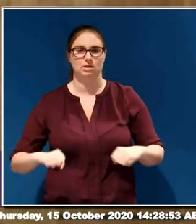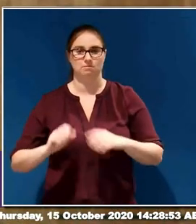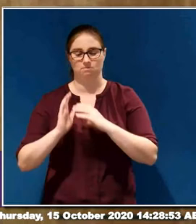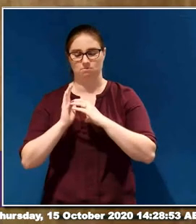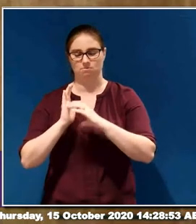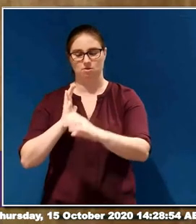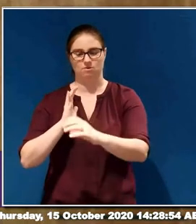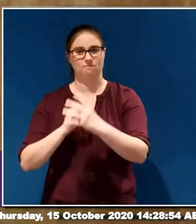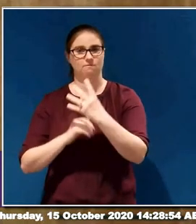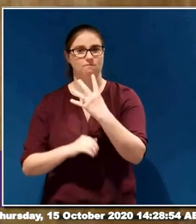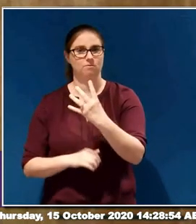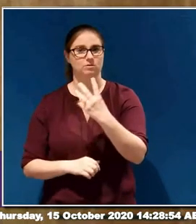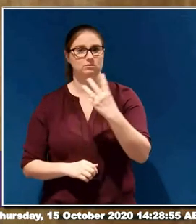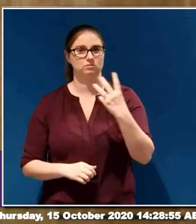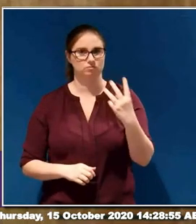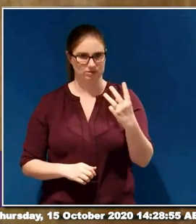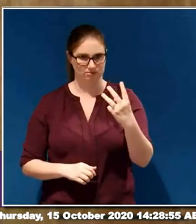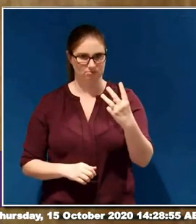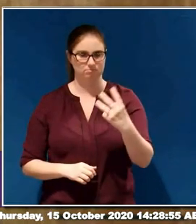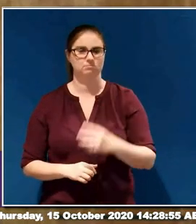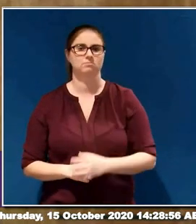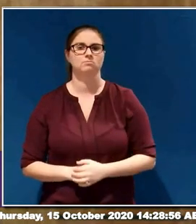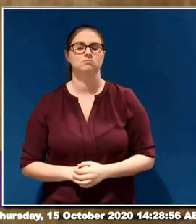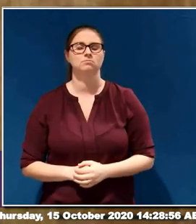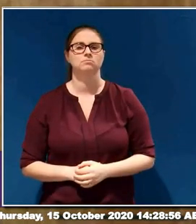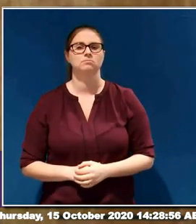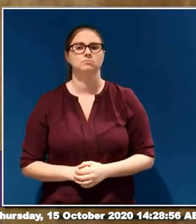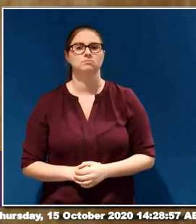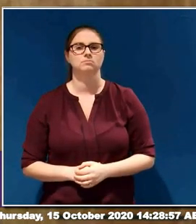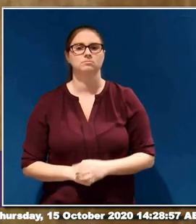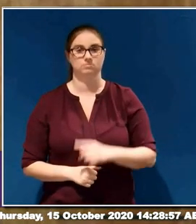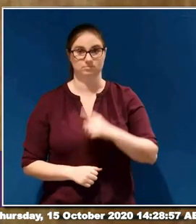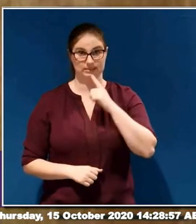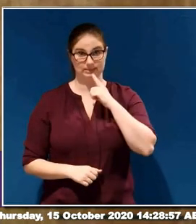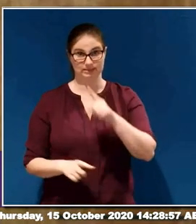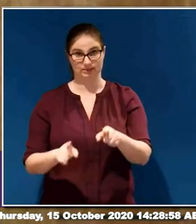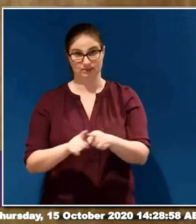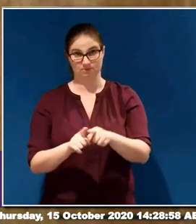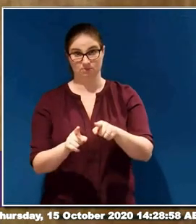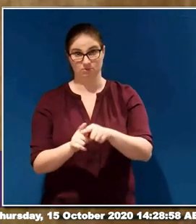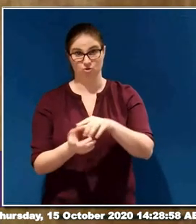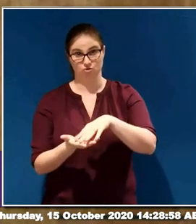Whilst students are suspended awaiting the outcome of the exclusion decision